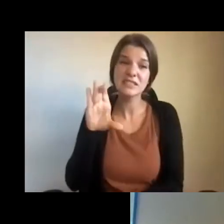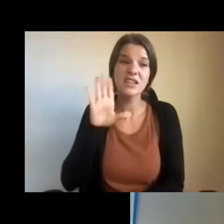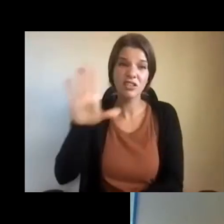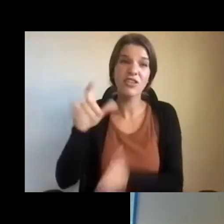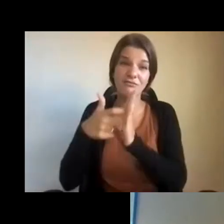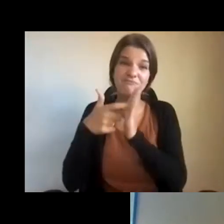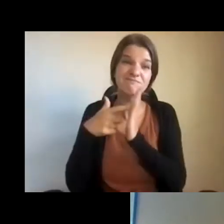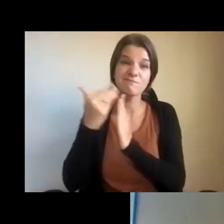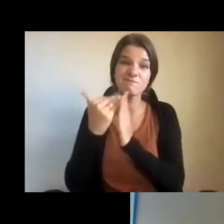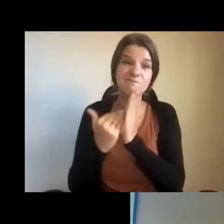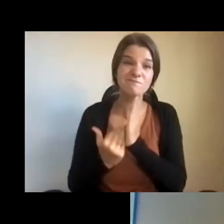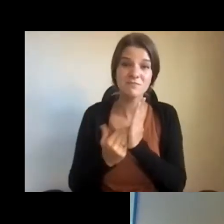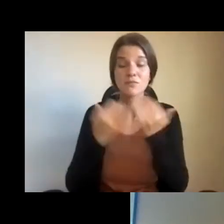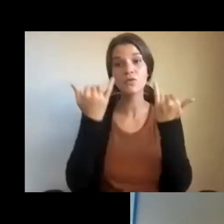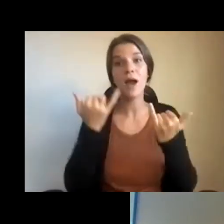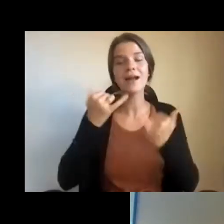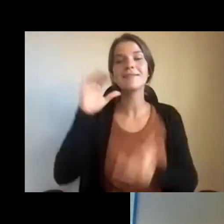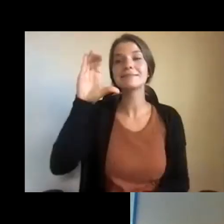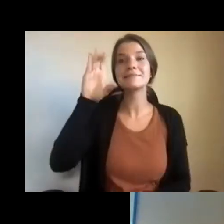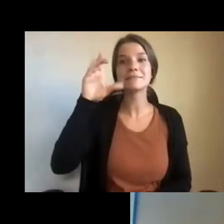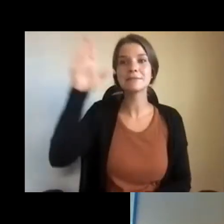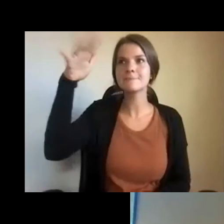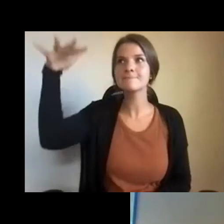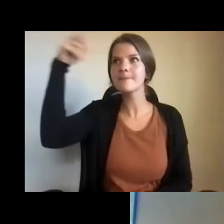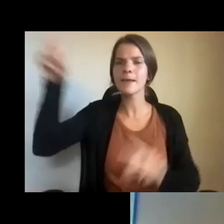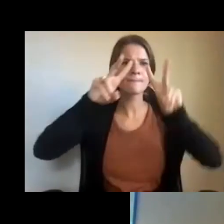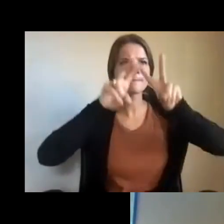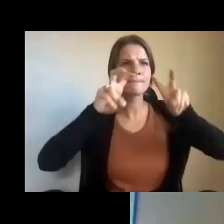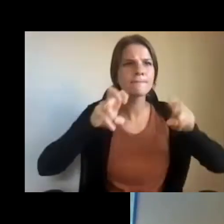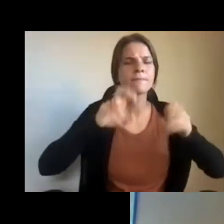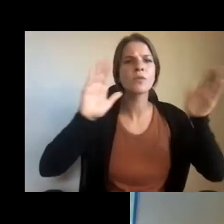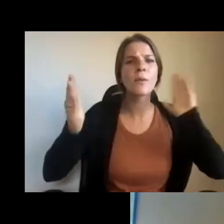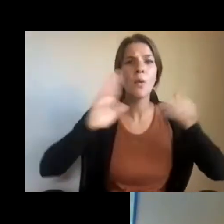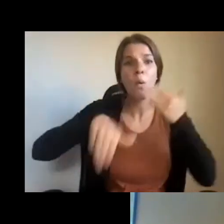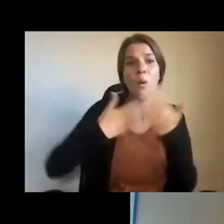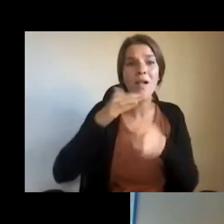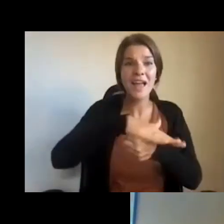are rating or evaluating each of the areas and Monroe County is one of the areas that they do.